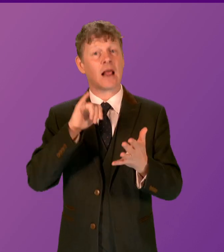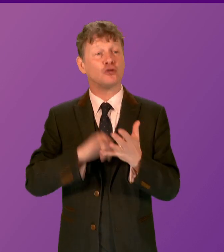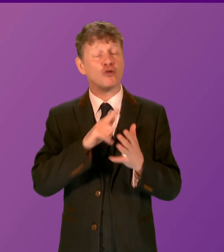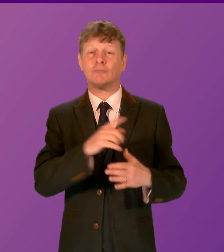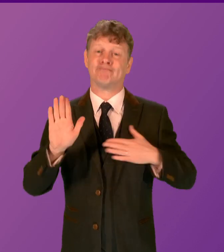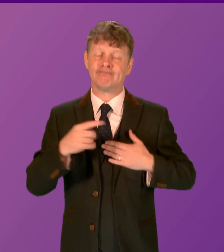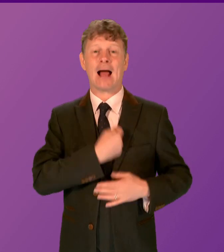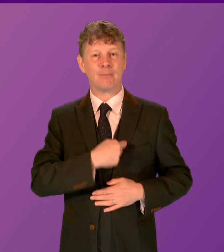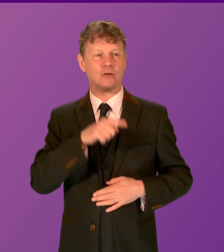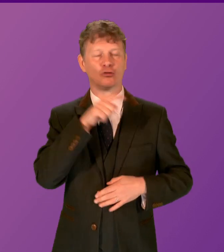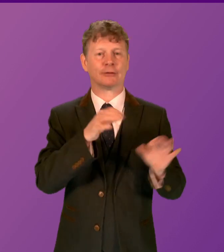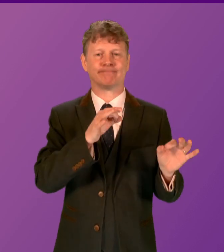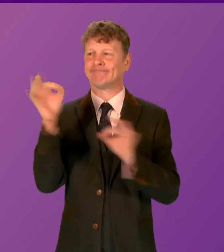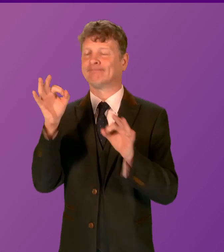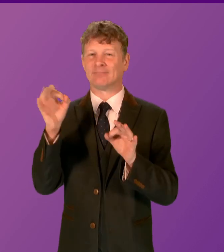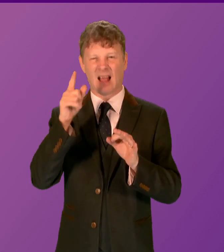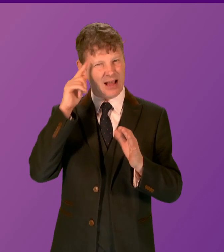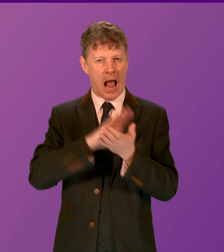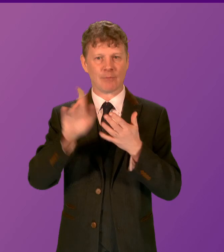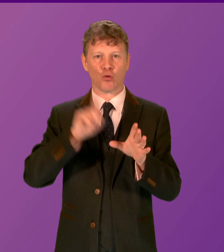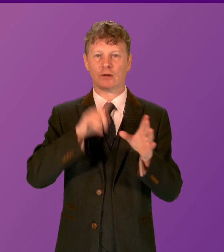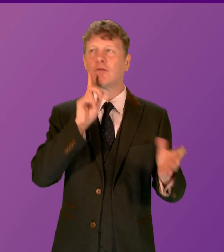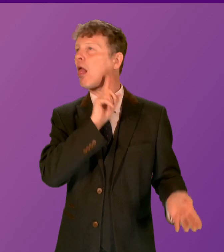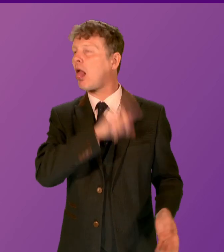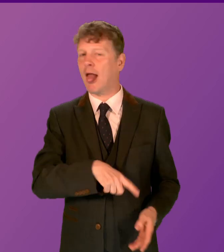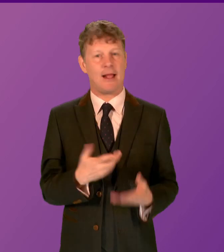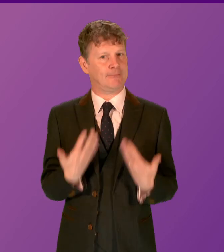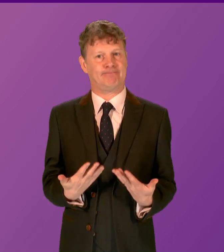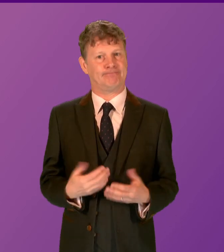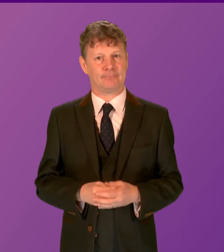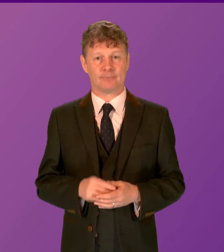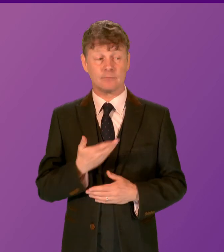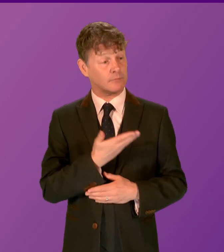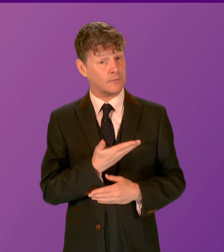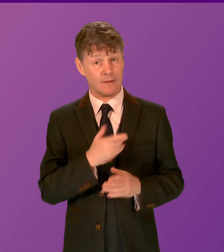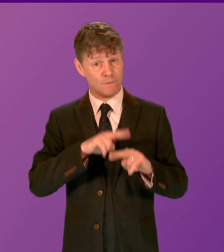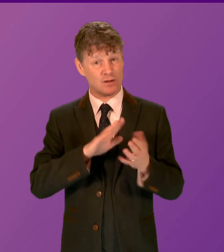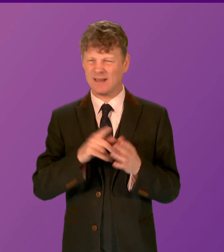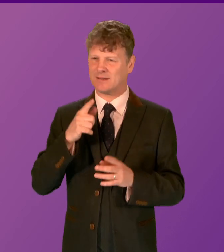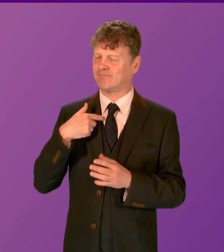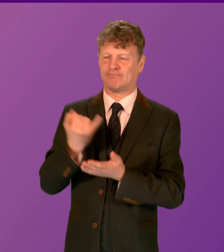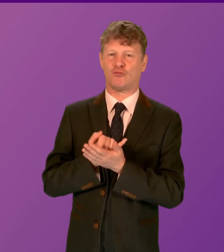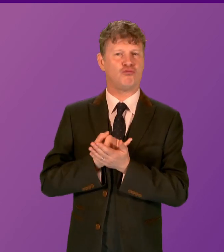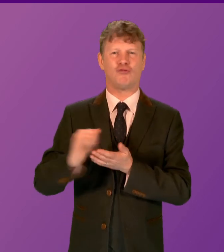Has Humza Yousaf not done exactly the same? I reject that in its entirety.